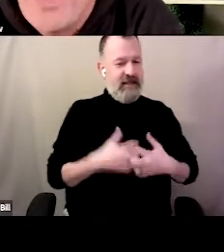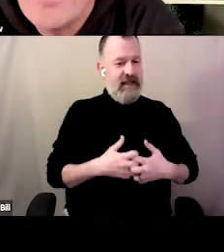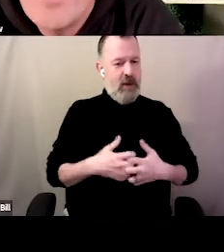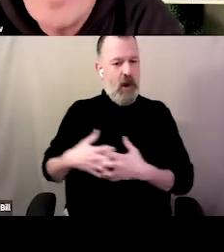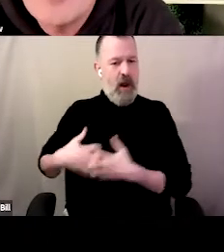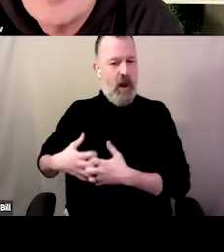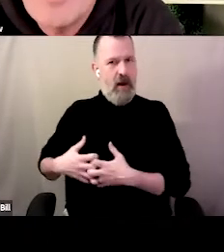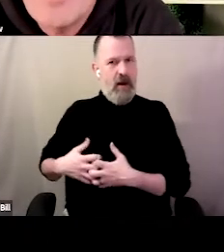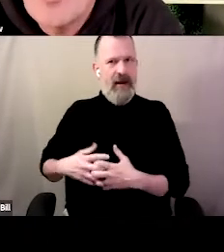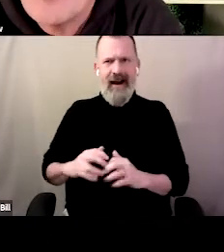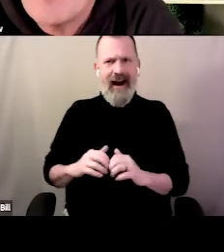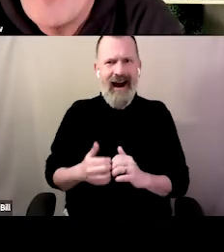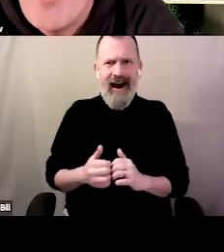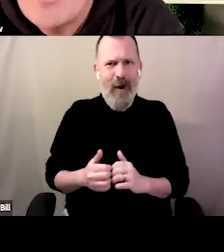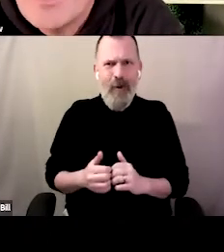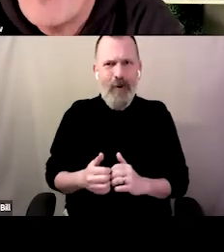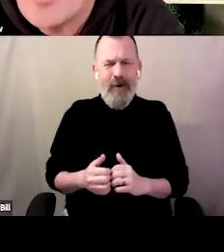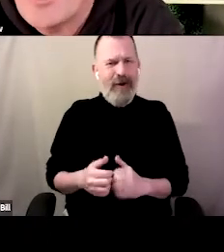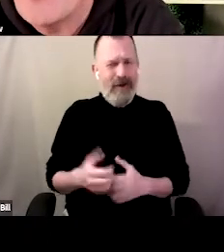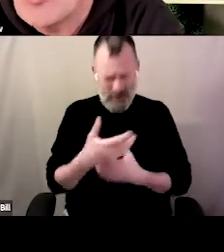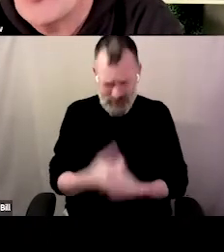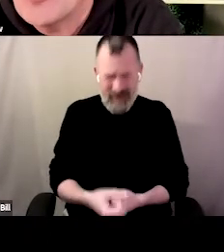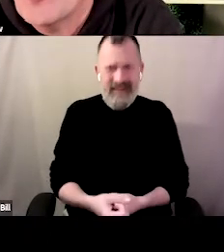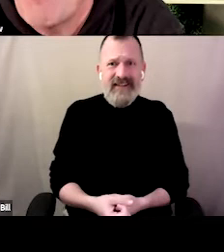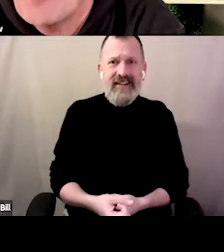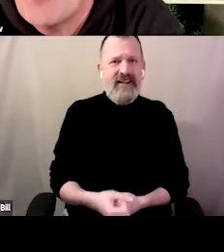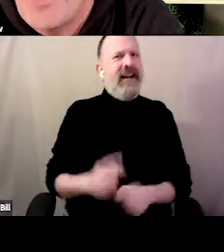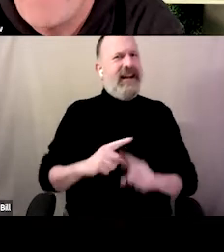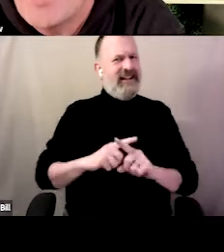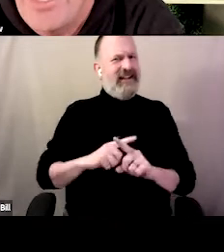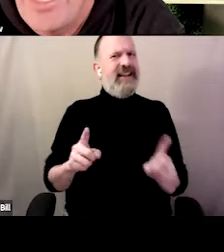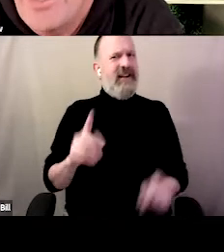CalebBarlow: Because those are a very different set of tools and what most people have today.